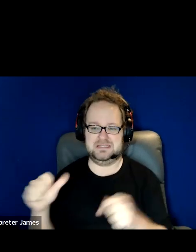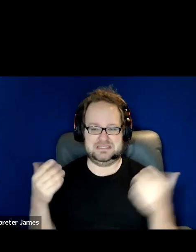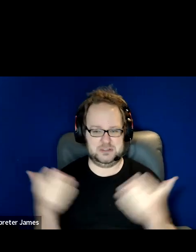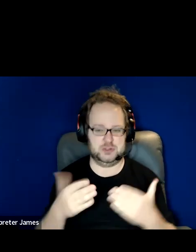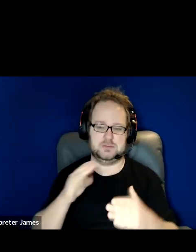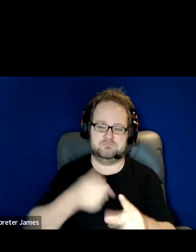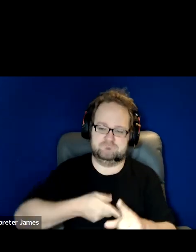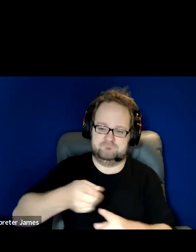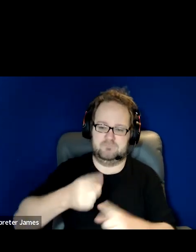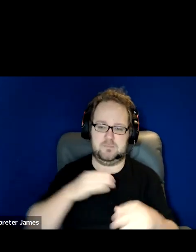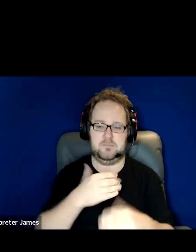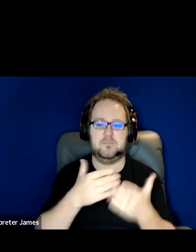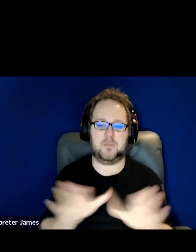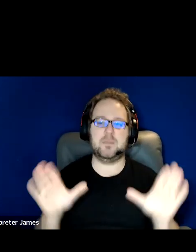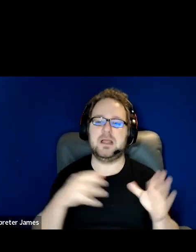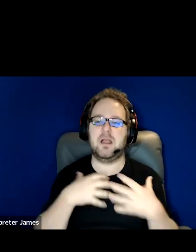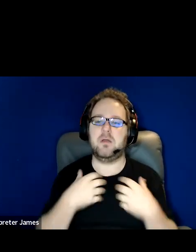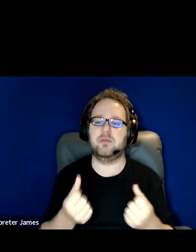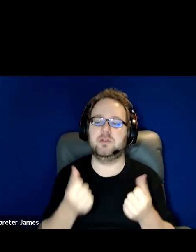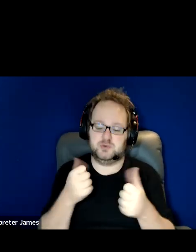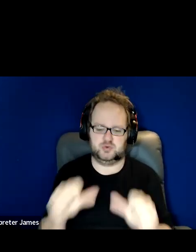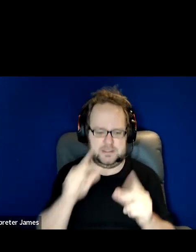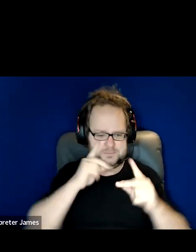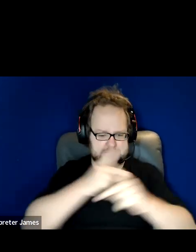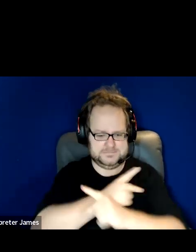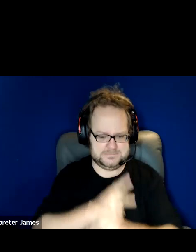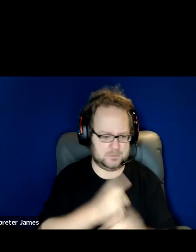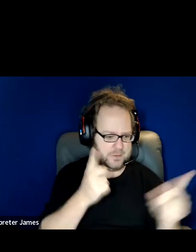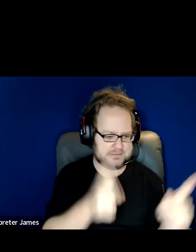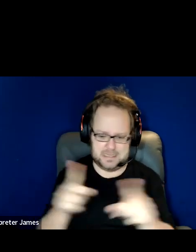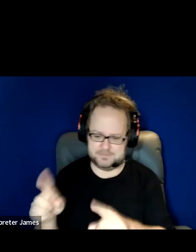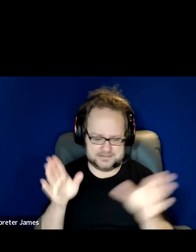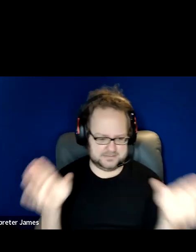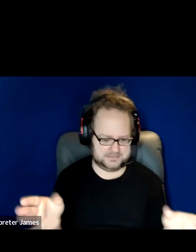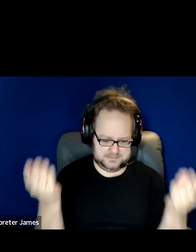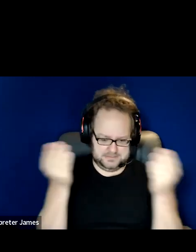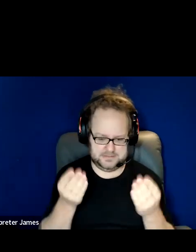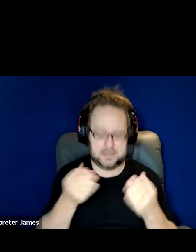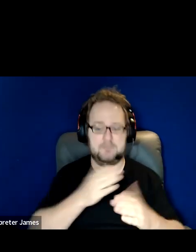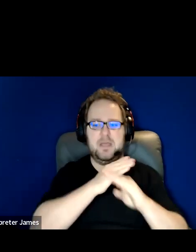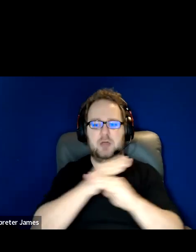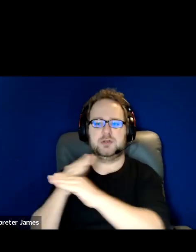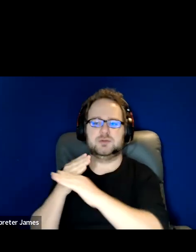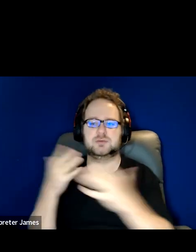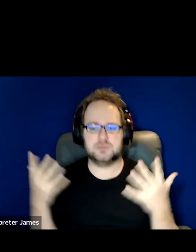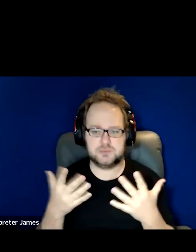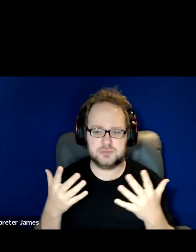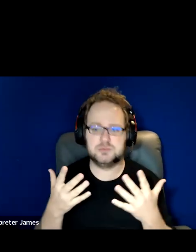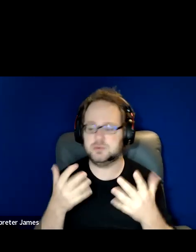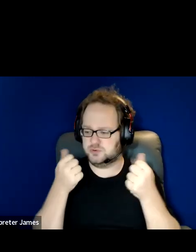try to understand what was happening. What the barriers were and what we could do to try to lift those barriers and get the